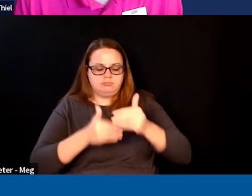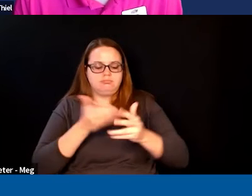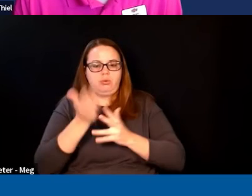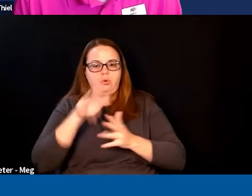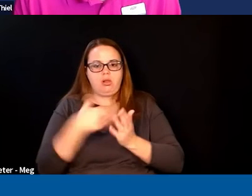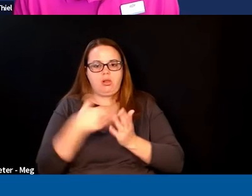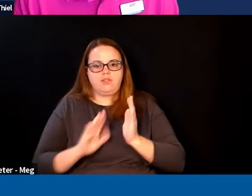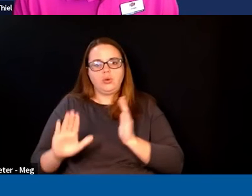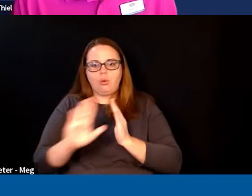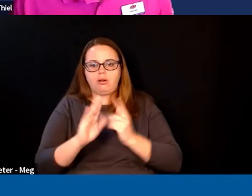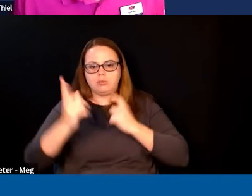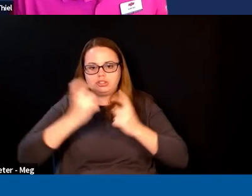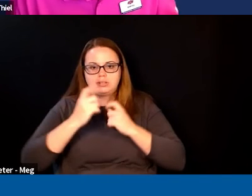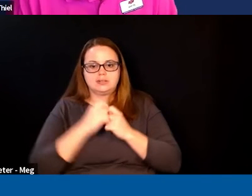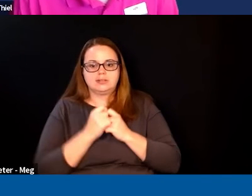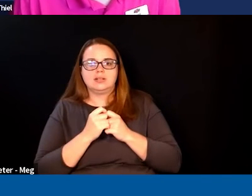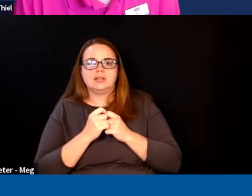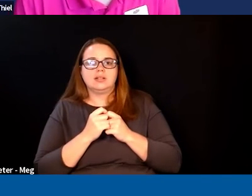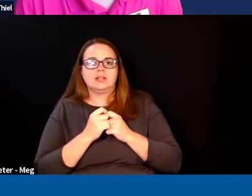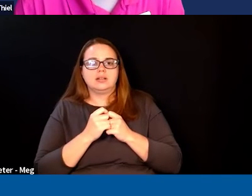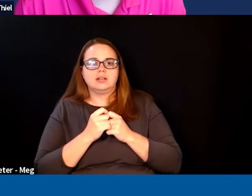And so, let me just go back up to the top.